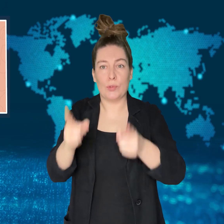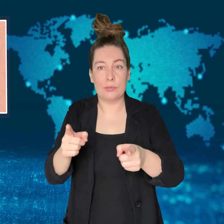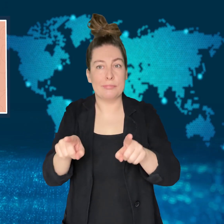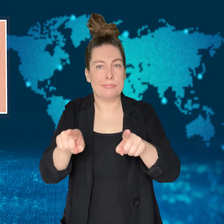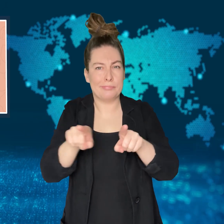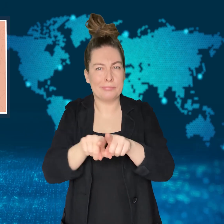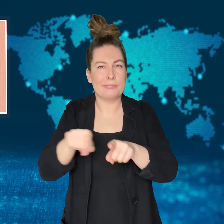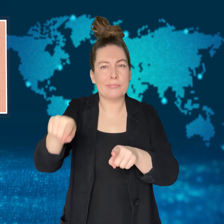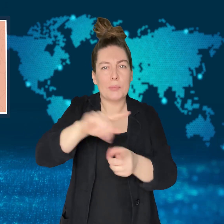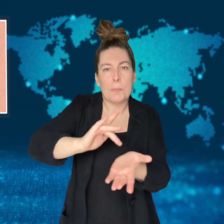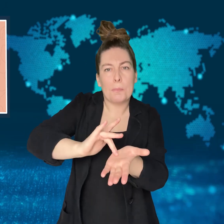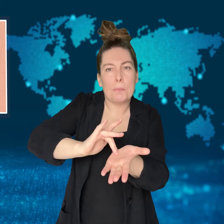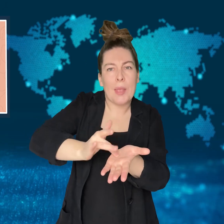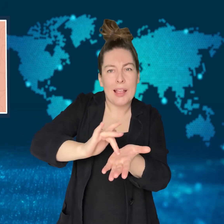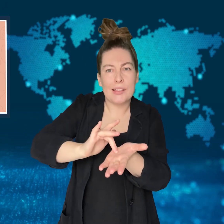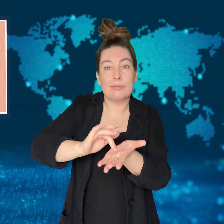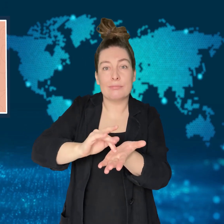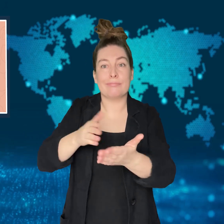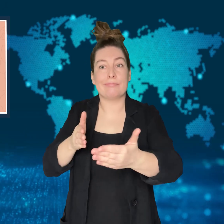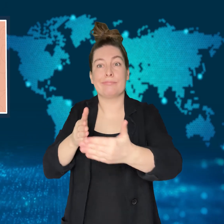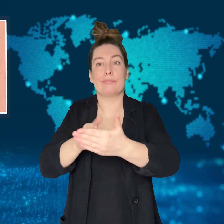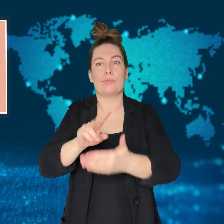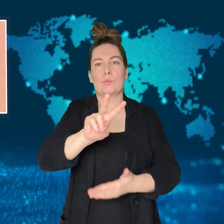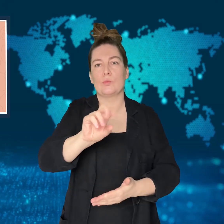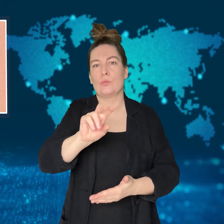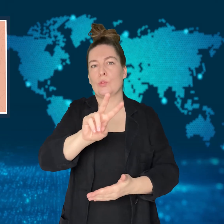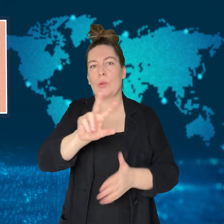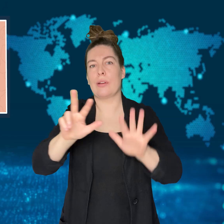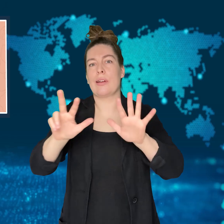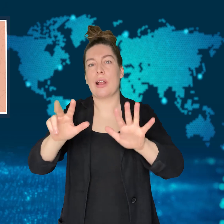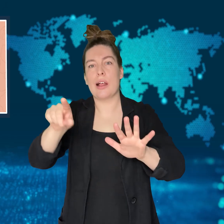Drug companies have until January 2028 to